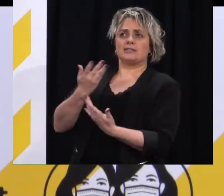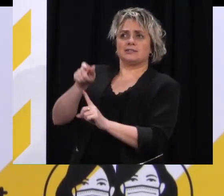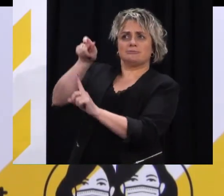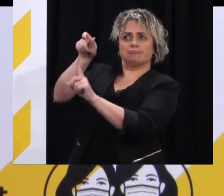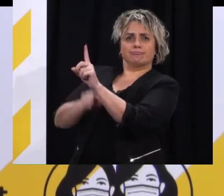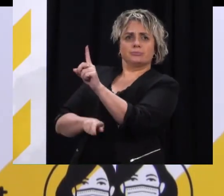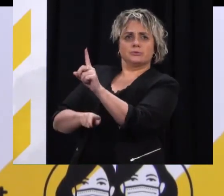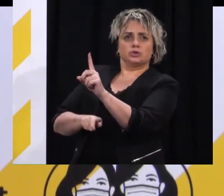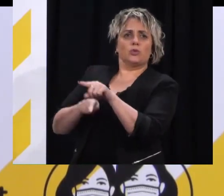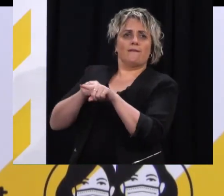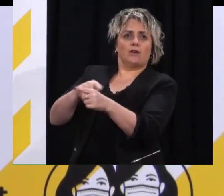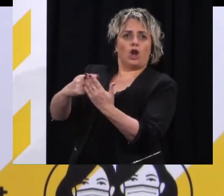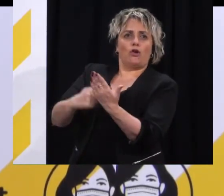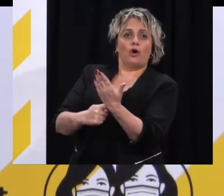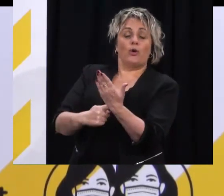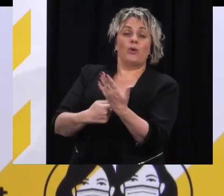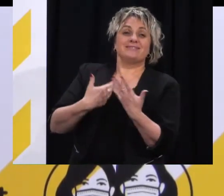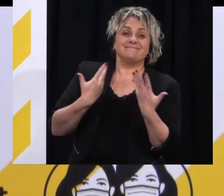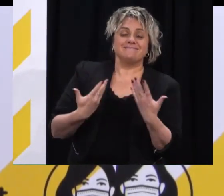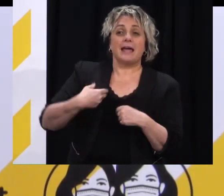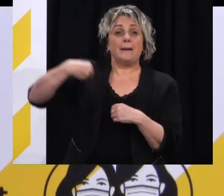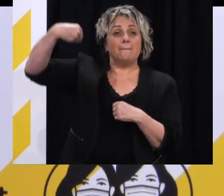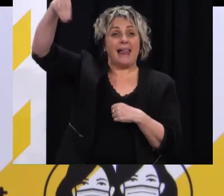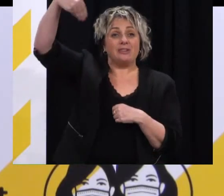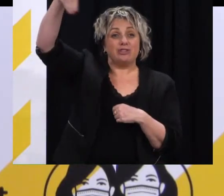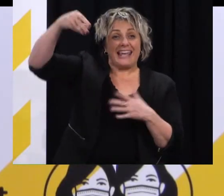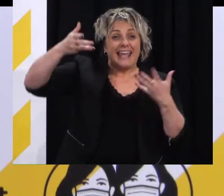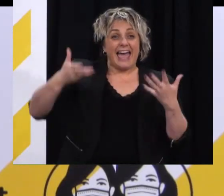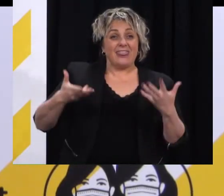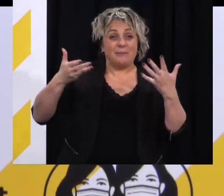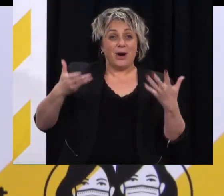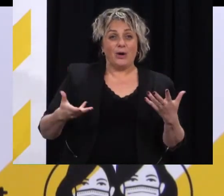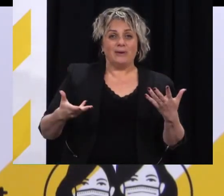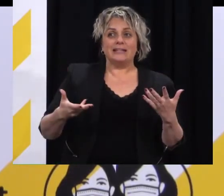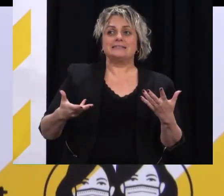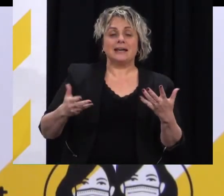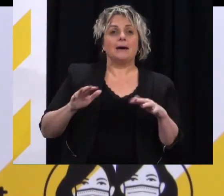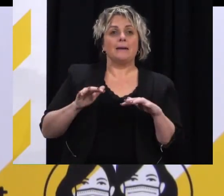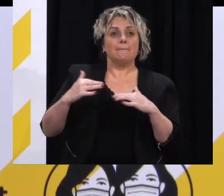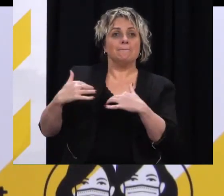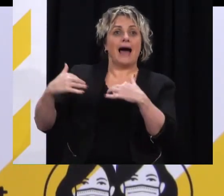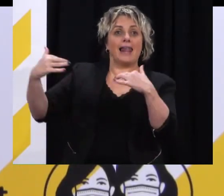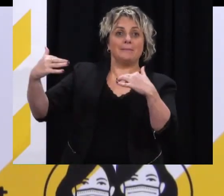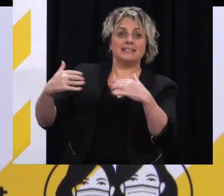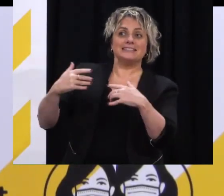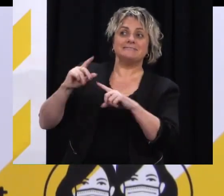it sits but I trust the Clerk of the House to have taken